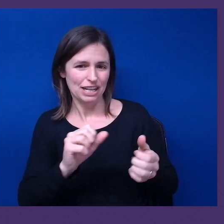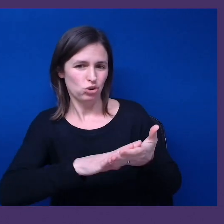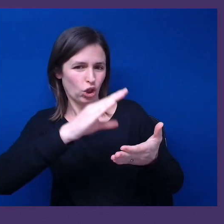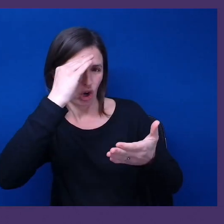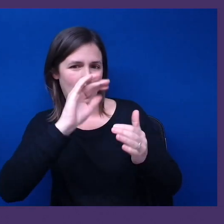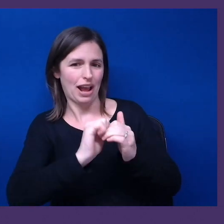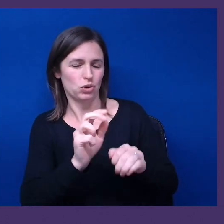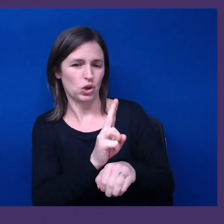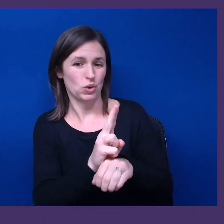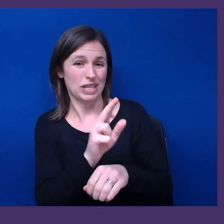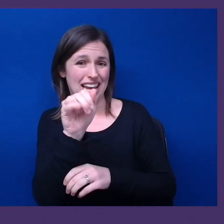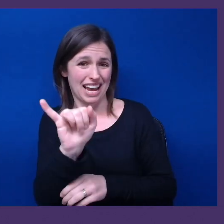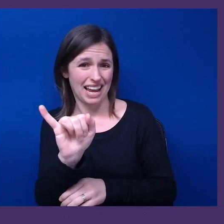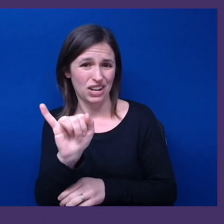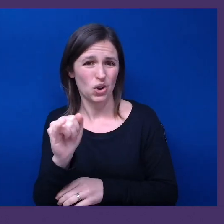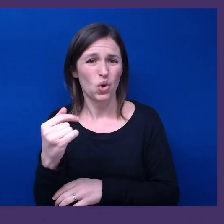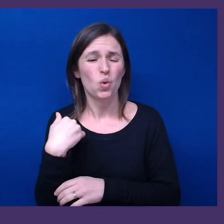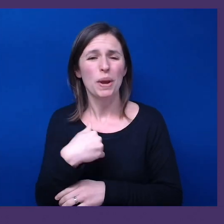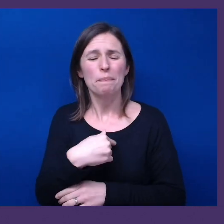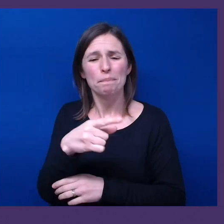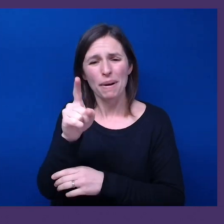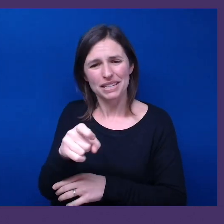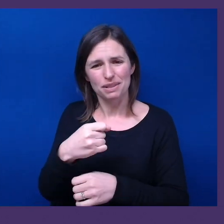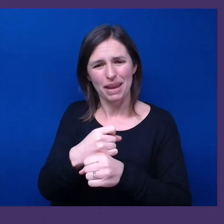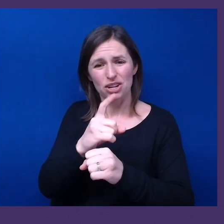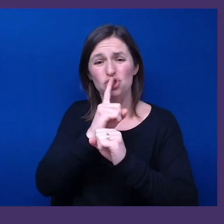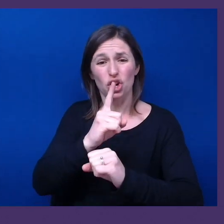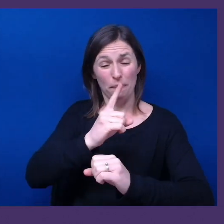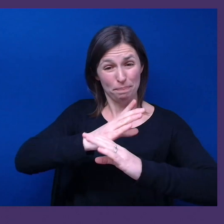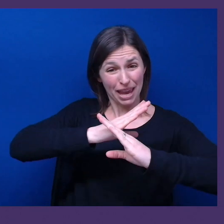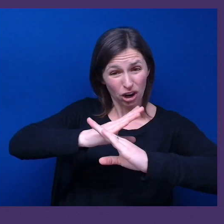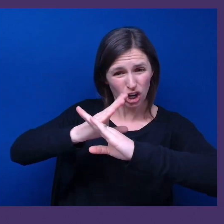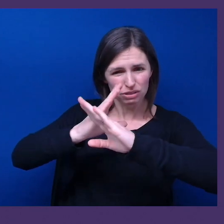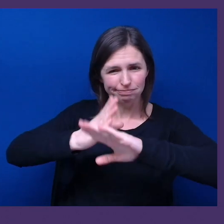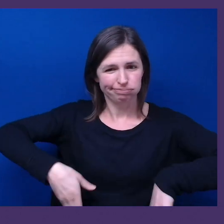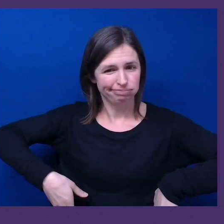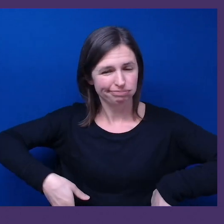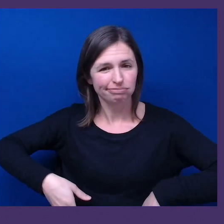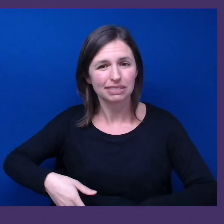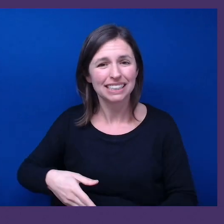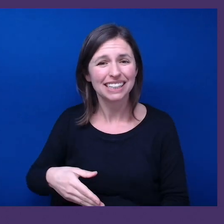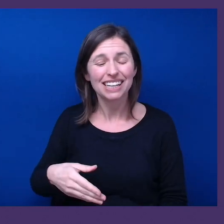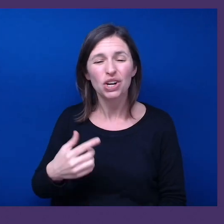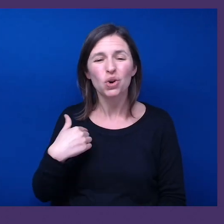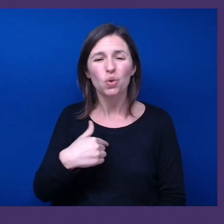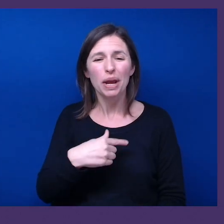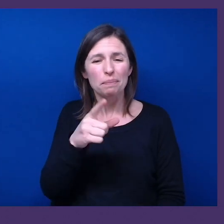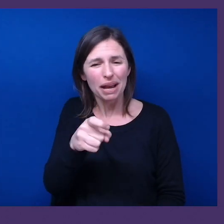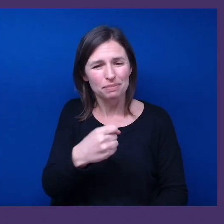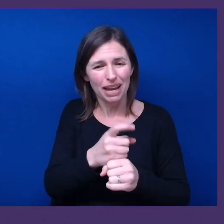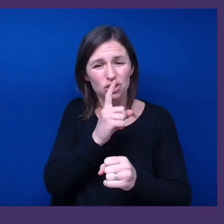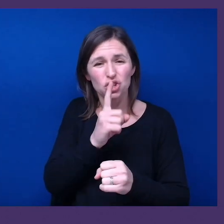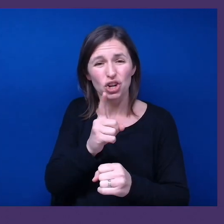So, employers, ensure your AI driven hiring and workplace tools are accessible.